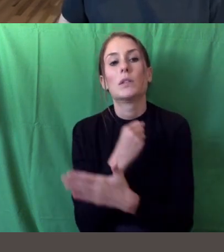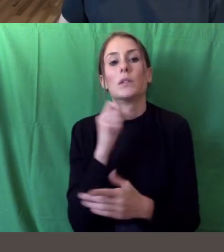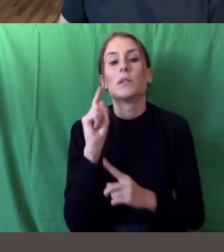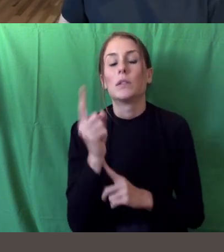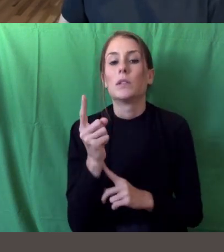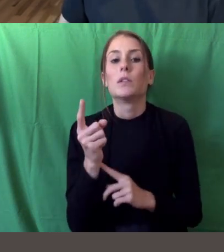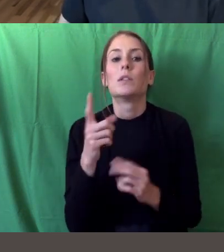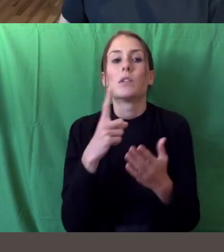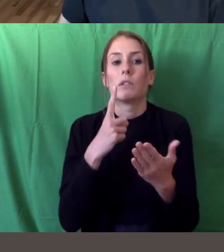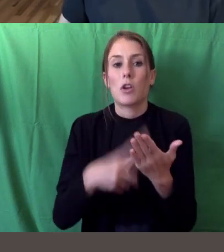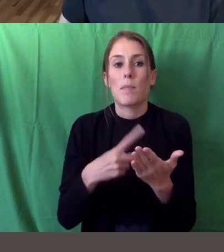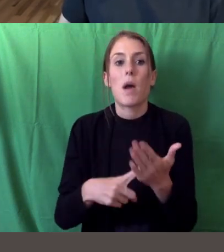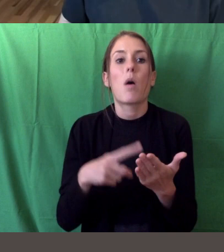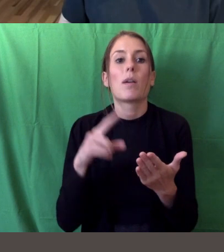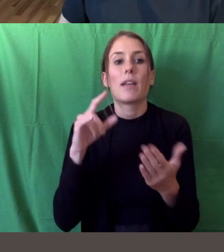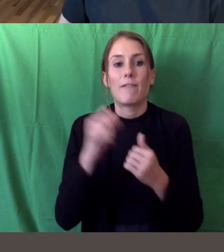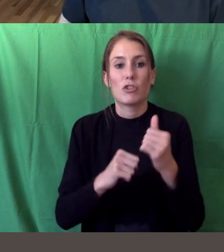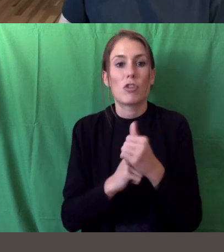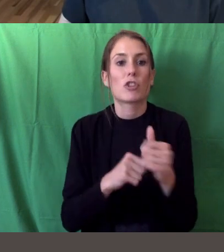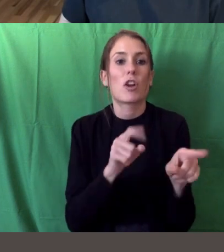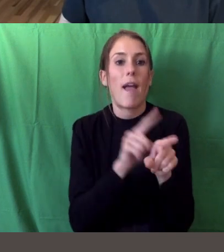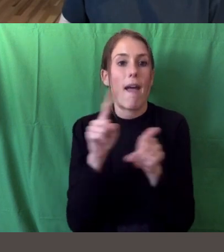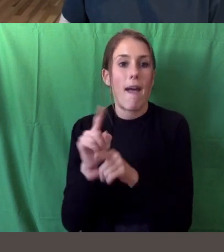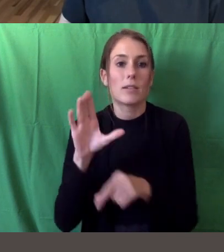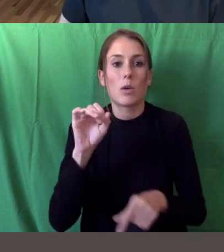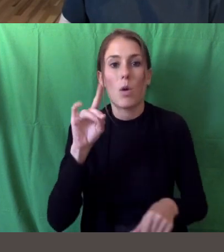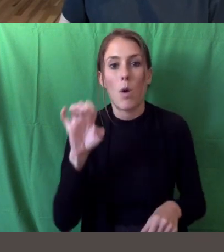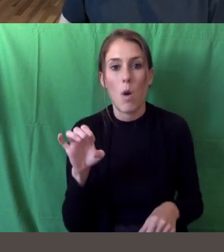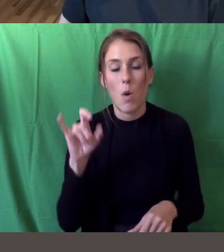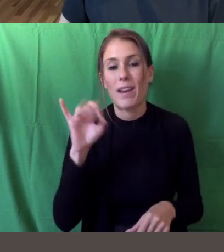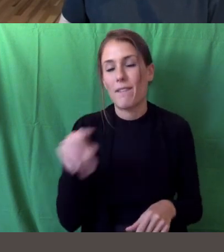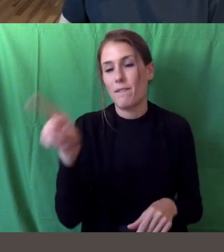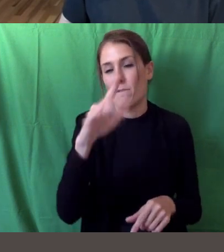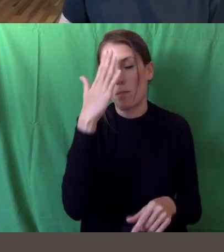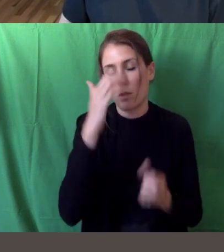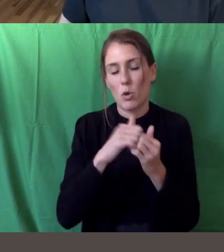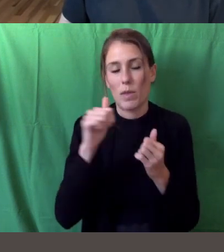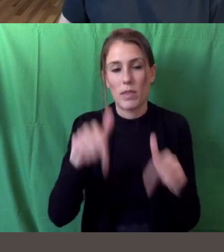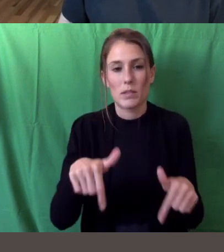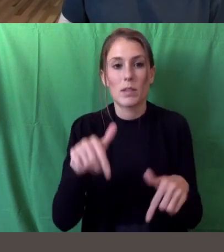to talk a bit more about infrastructure as code in case there are folks that aren't super familiar with this space.